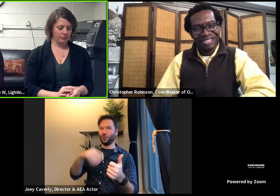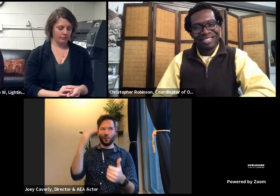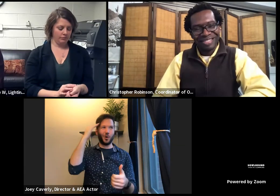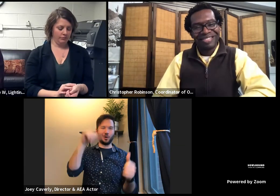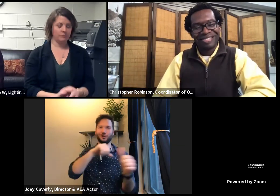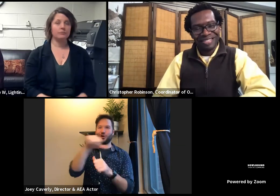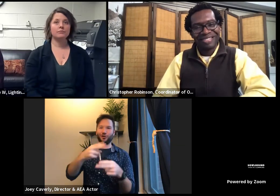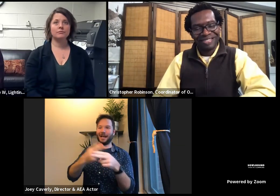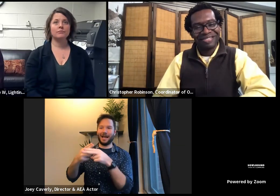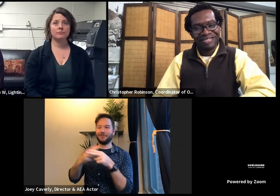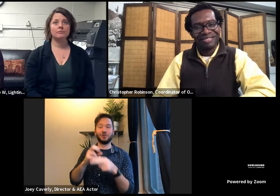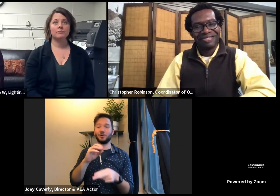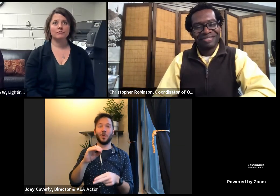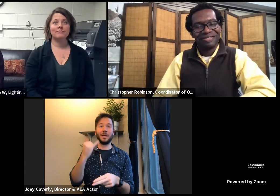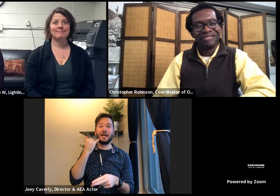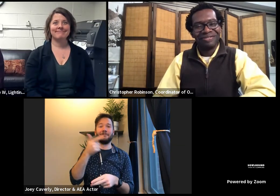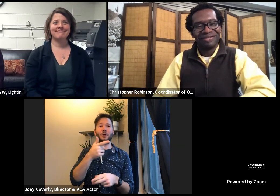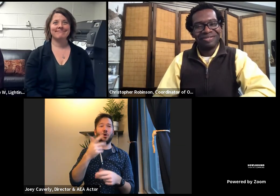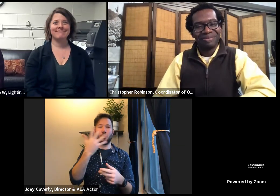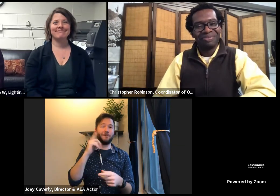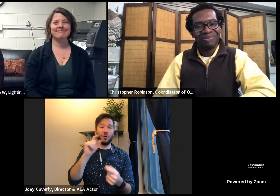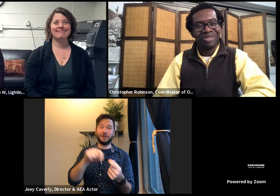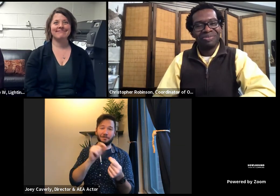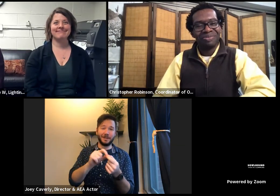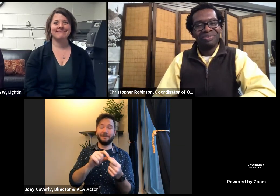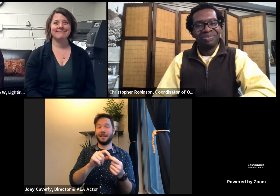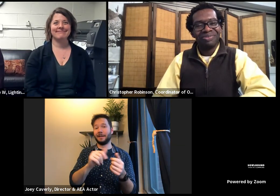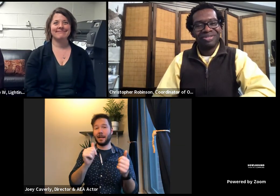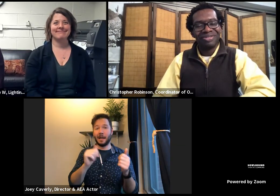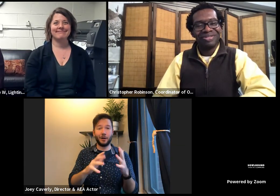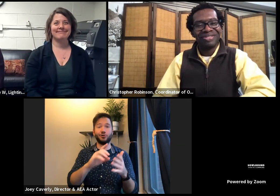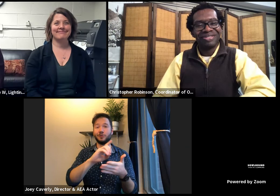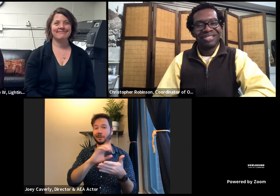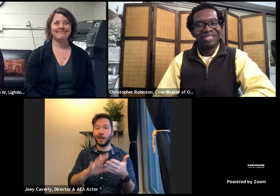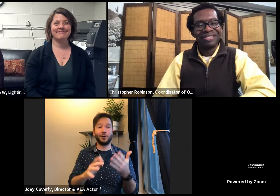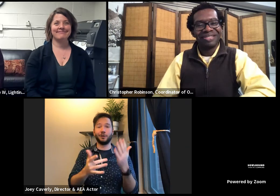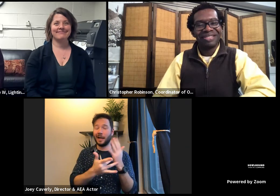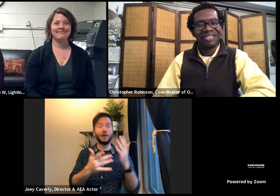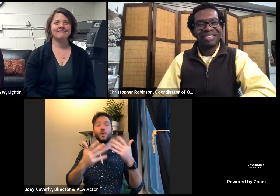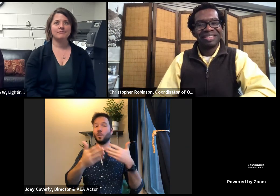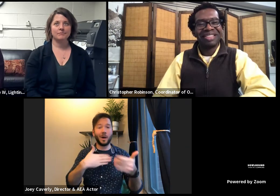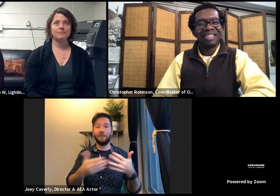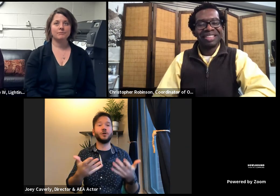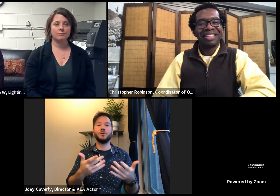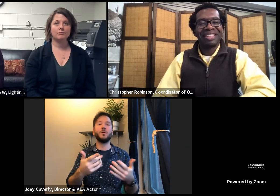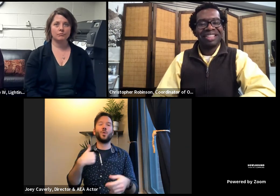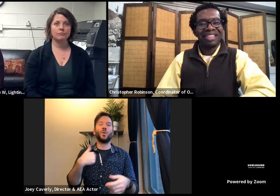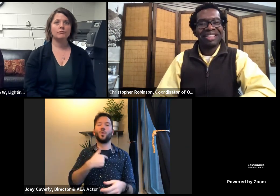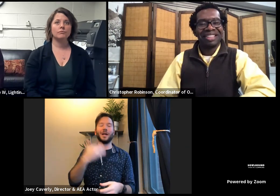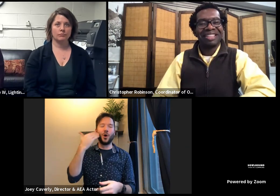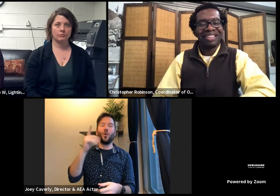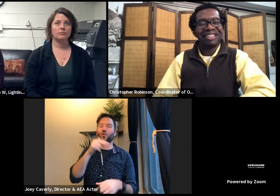and many of us deaf artists in the theater world, we know each other. We know other's names. So if you're looking specifically to fill a role